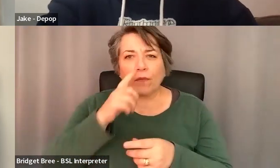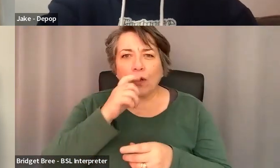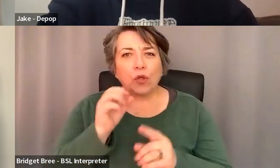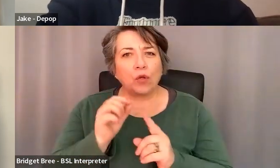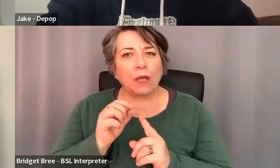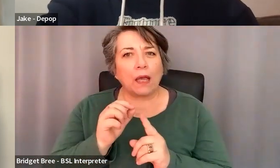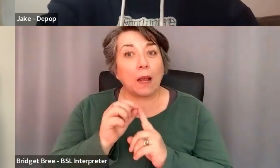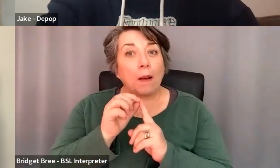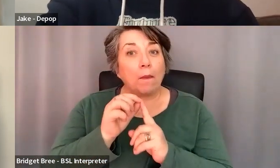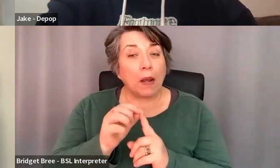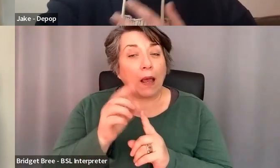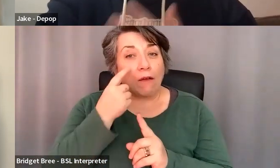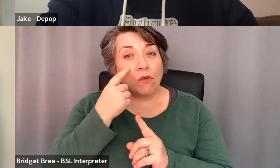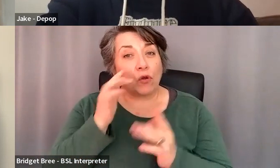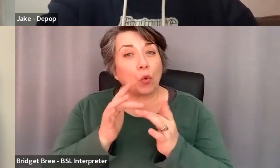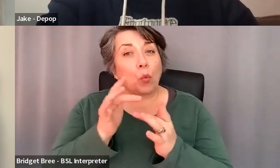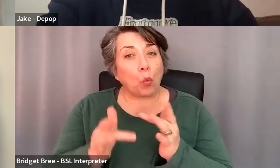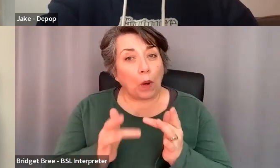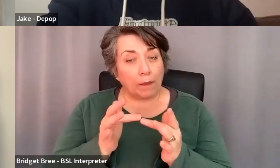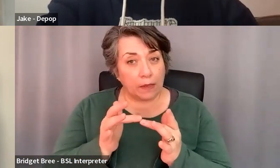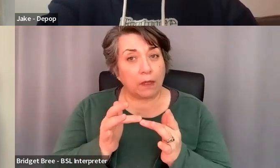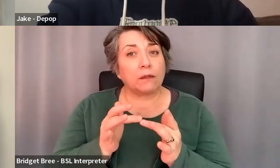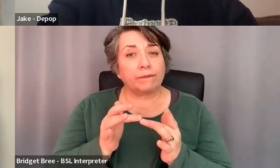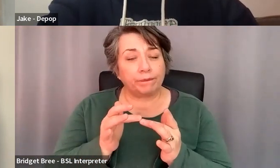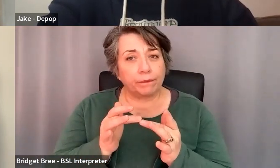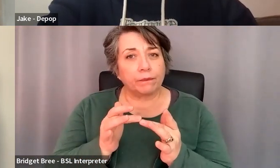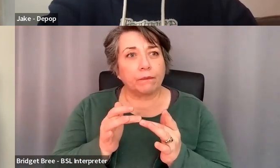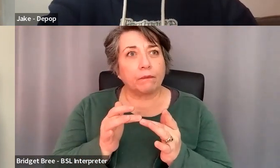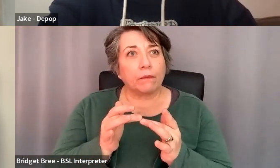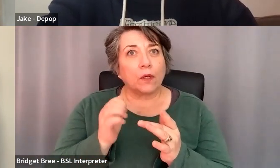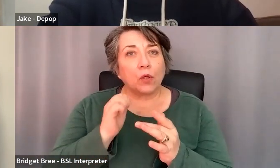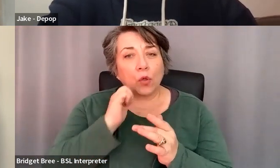interview process. Yes, all the roles, you can find on the website. And once you apply for a role you should expect to hear back from one of the members of our